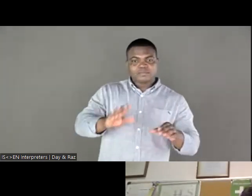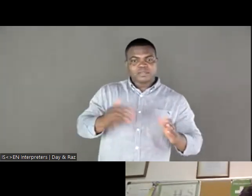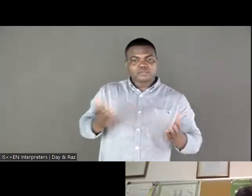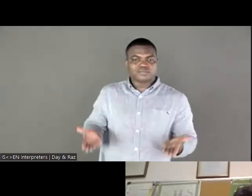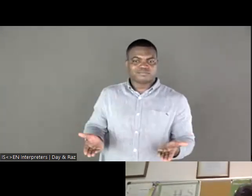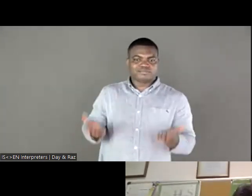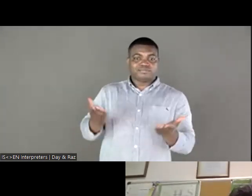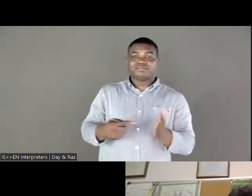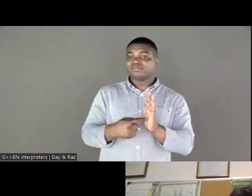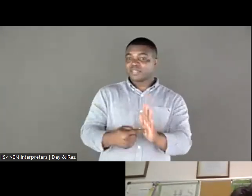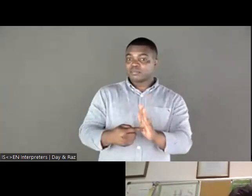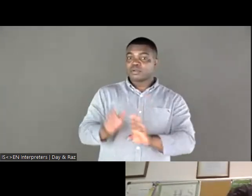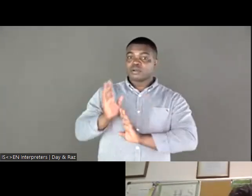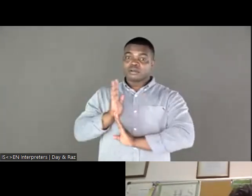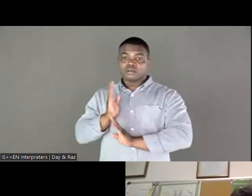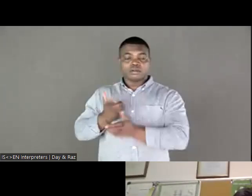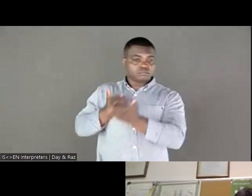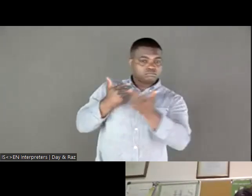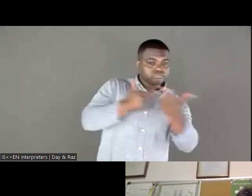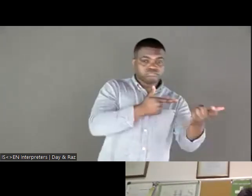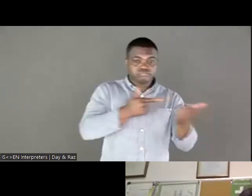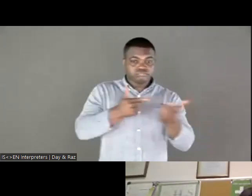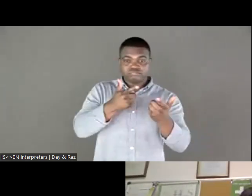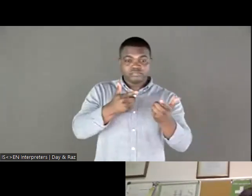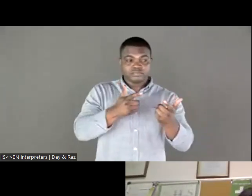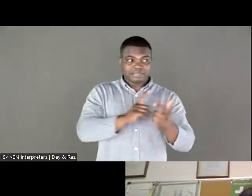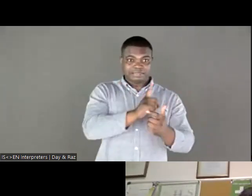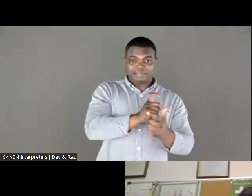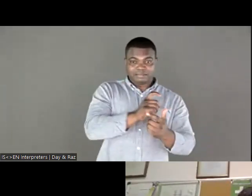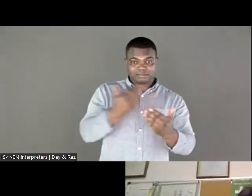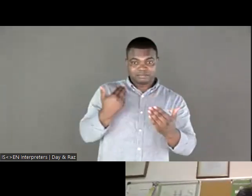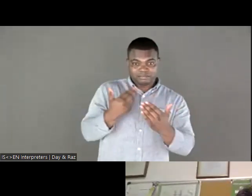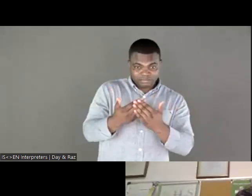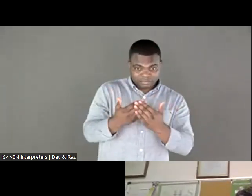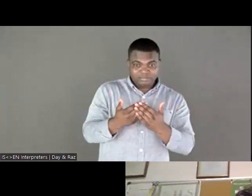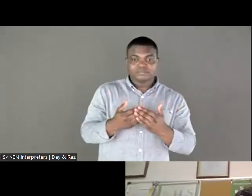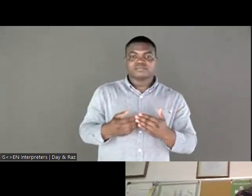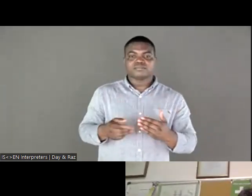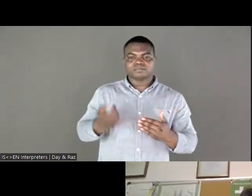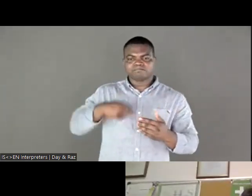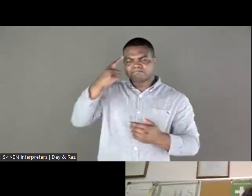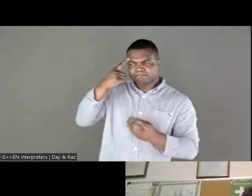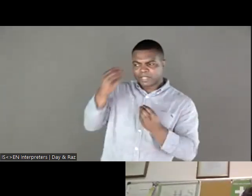see that the operations are not very effective and the capacities that were supposed to provide